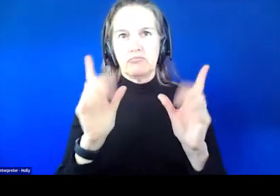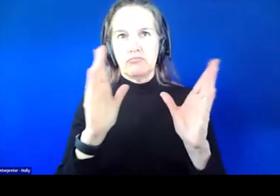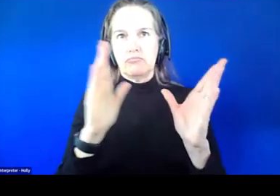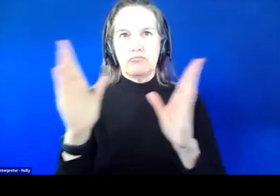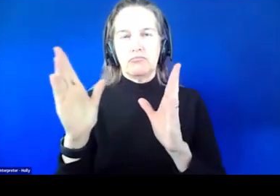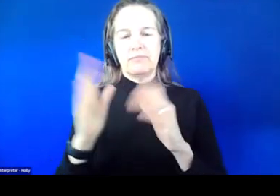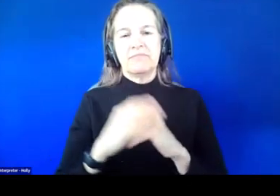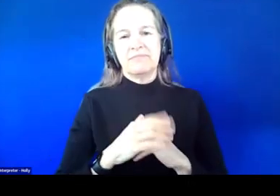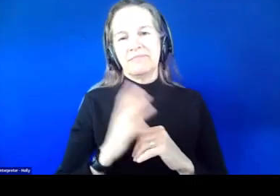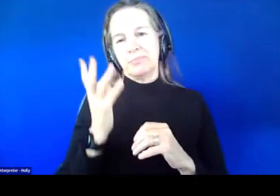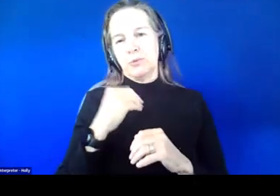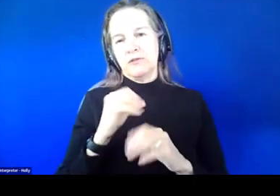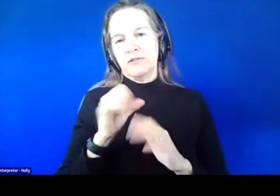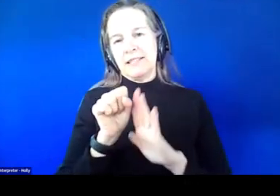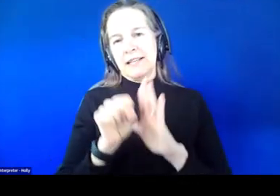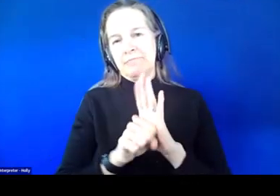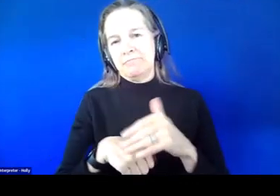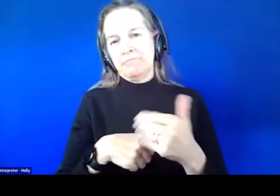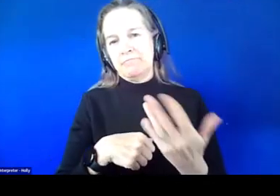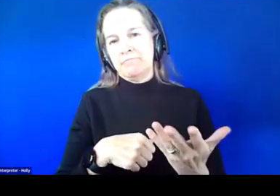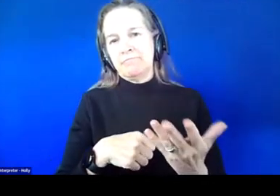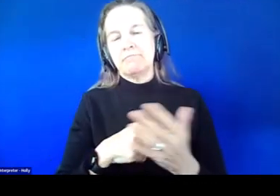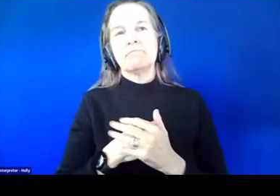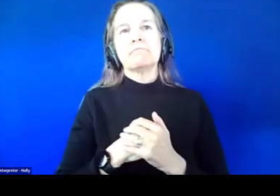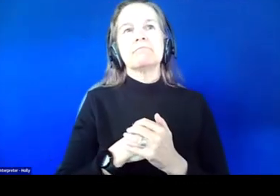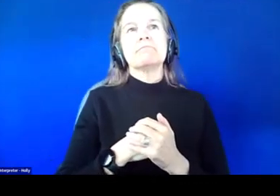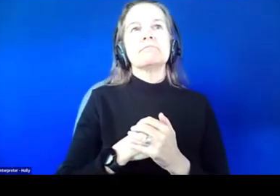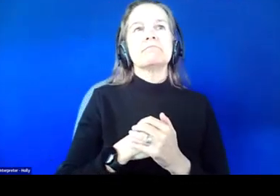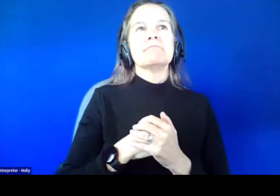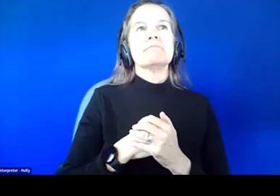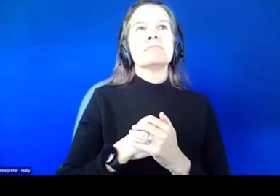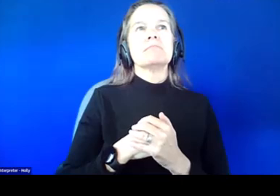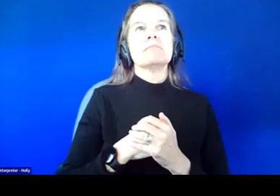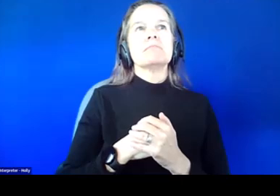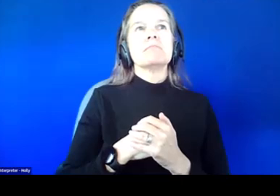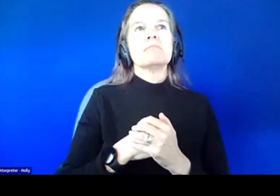lovely state. And some, you'll notice right away